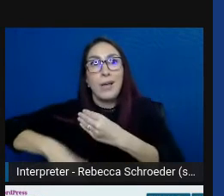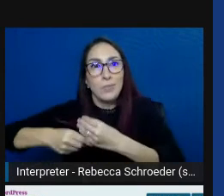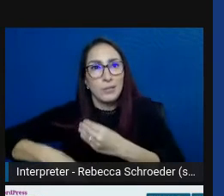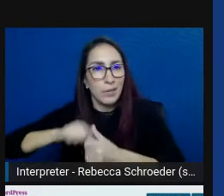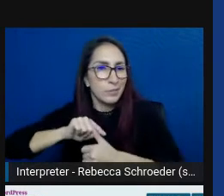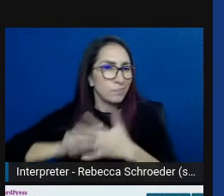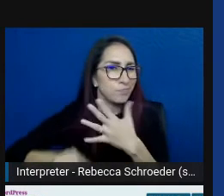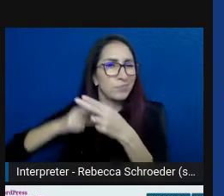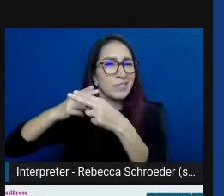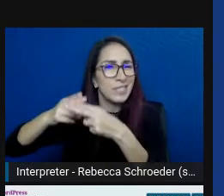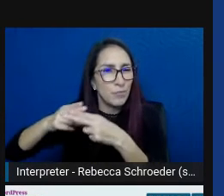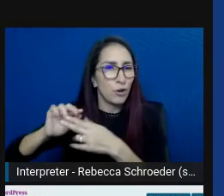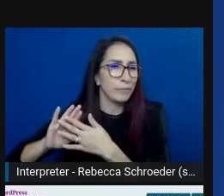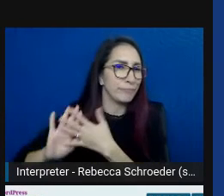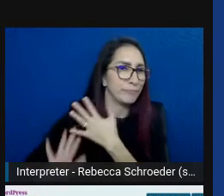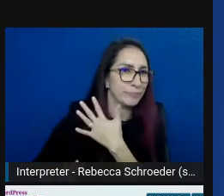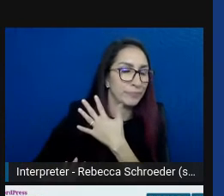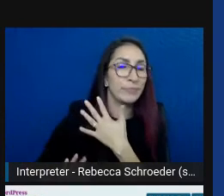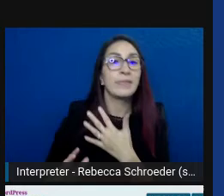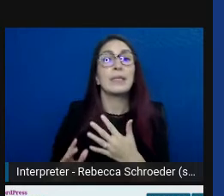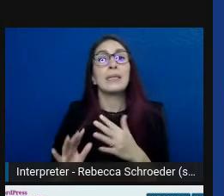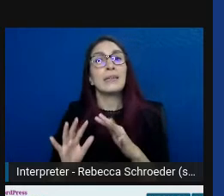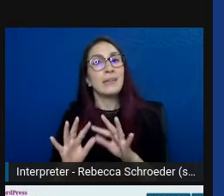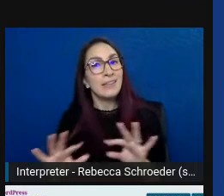Then you also have to add all these peoples